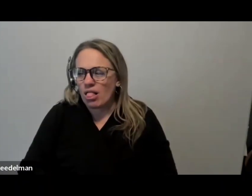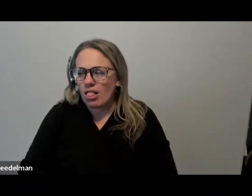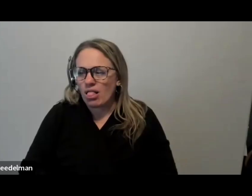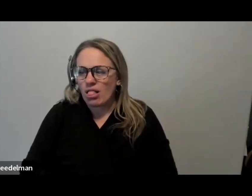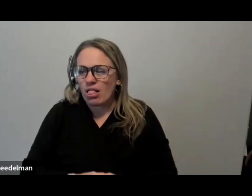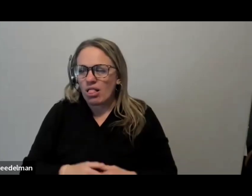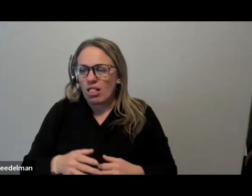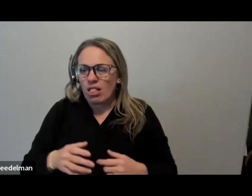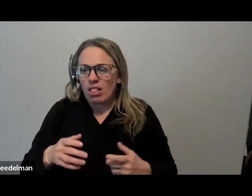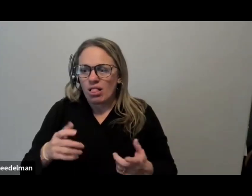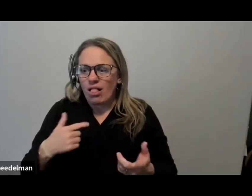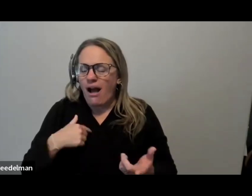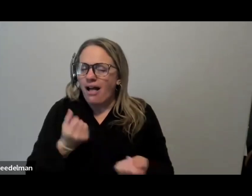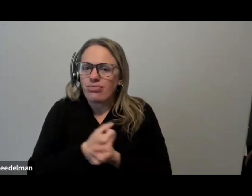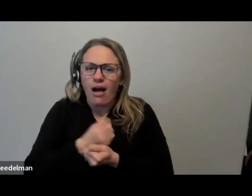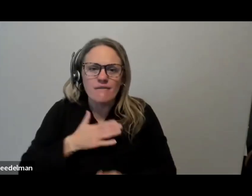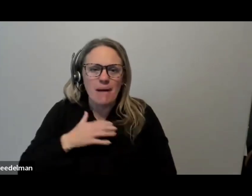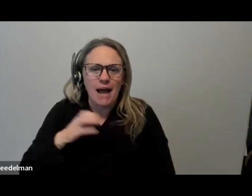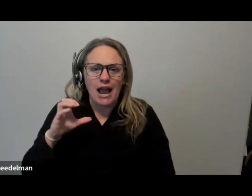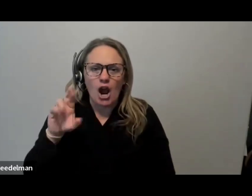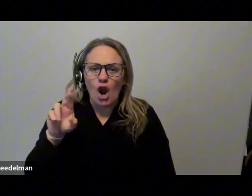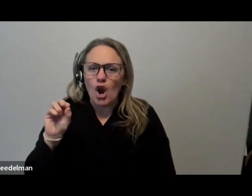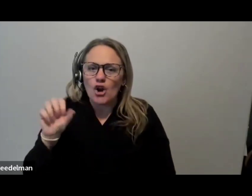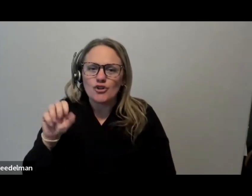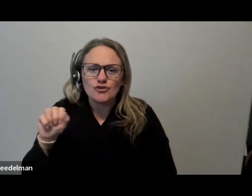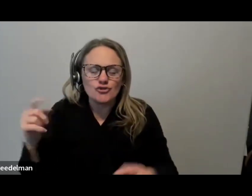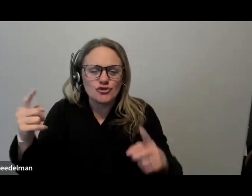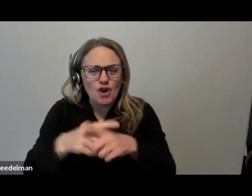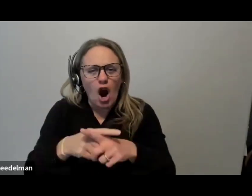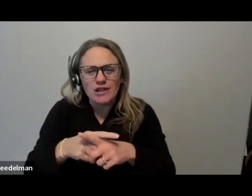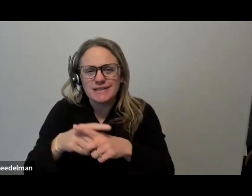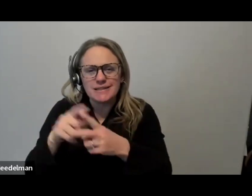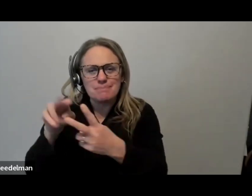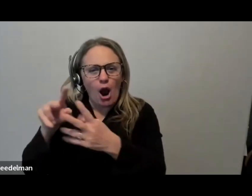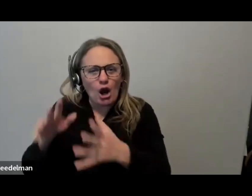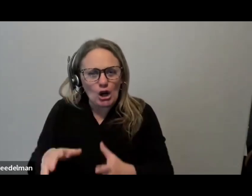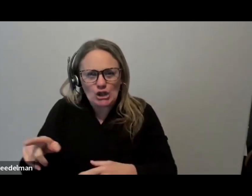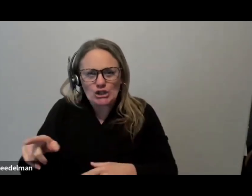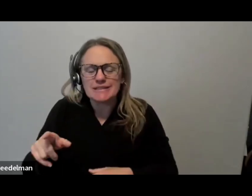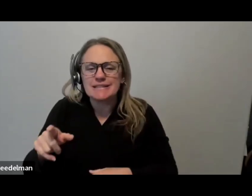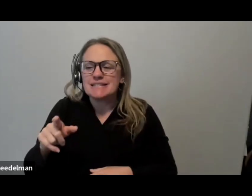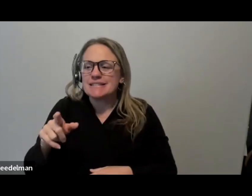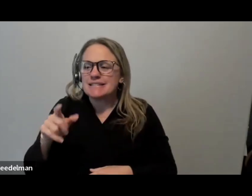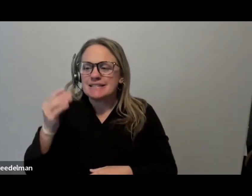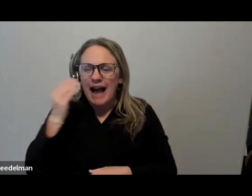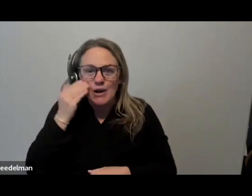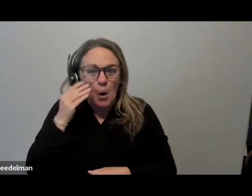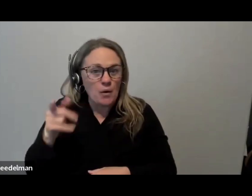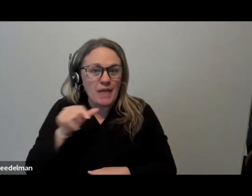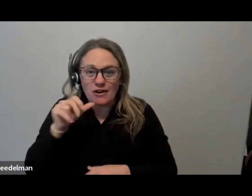so dearly tend to forget though that they're not building for themselves, they're building for a whole world of humans.